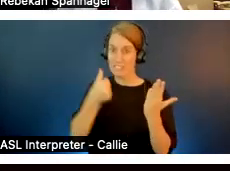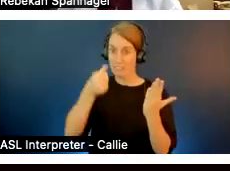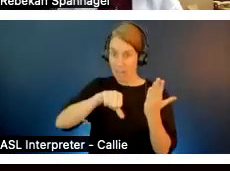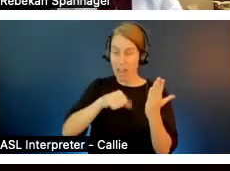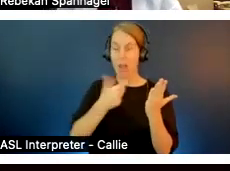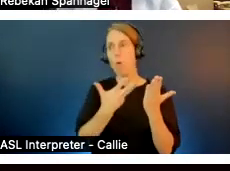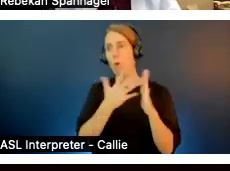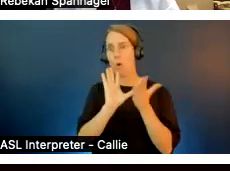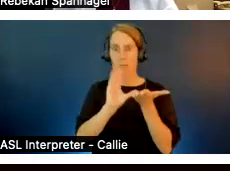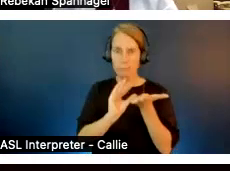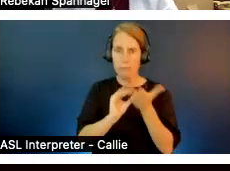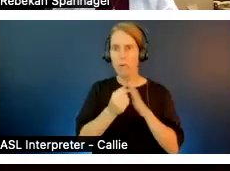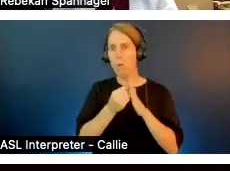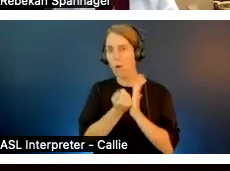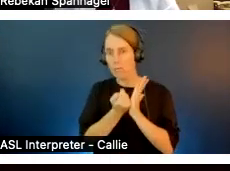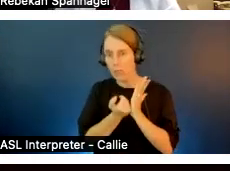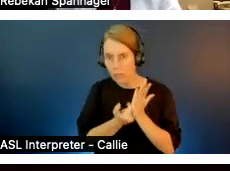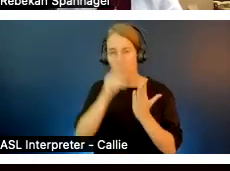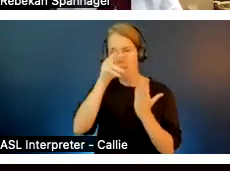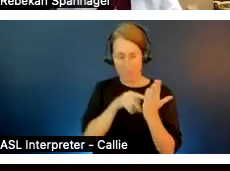that if you get a notice in the mail that's something that we may be able to